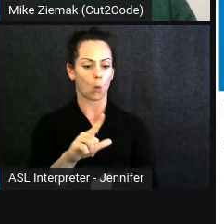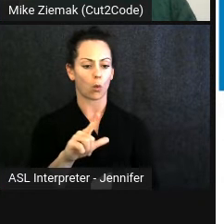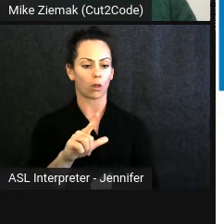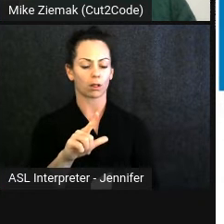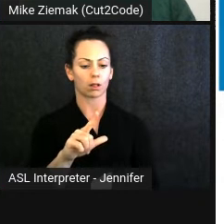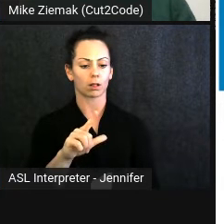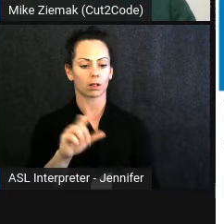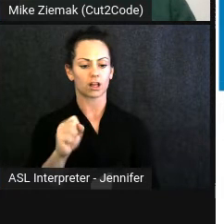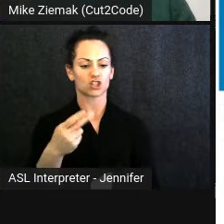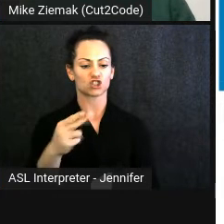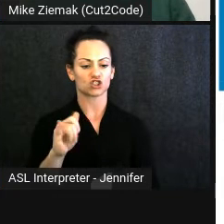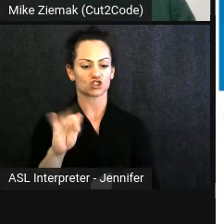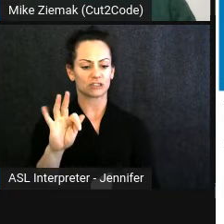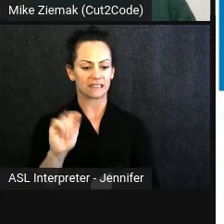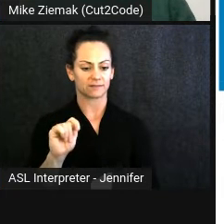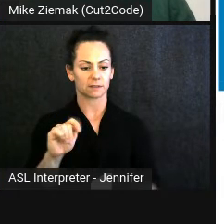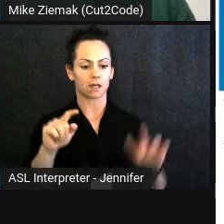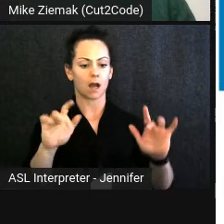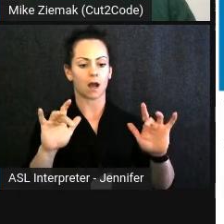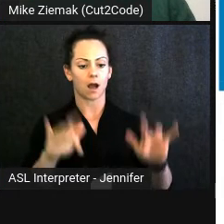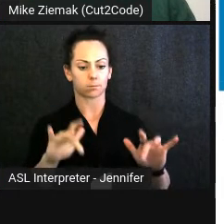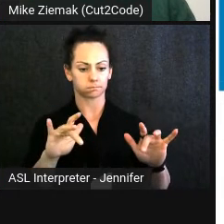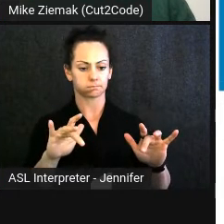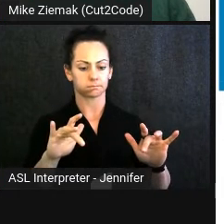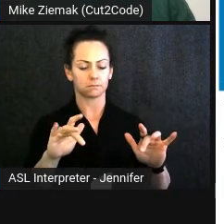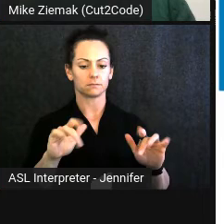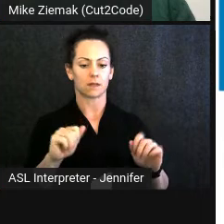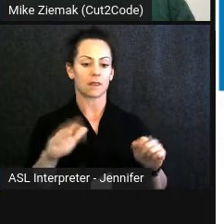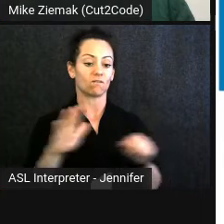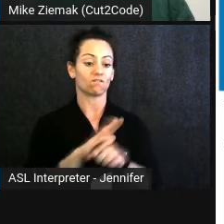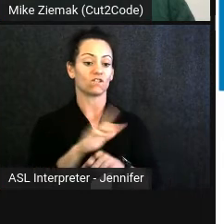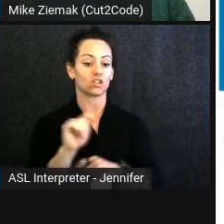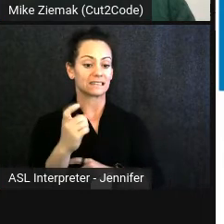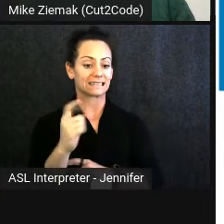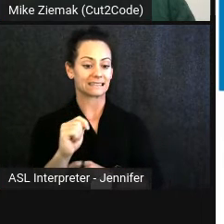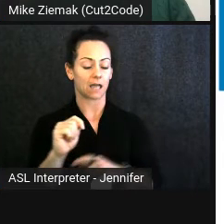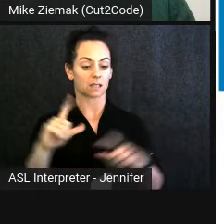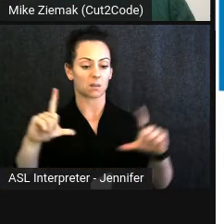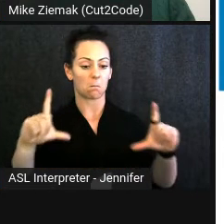All of these blocks, they are selected, and we can just do Command-X